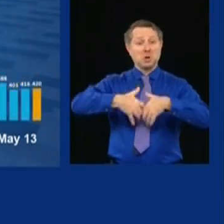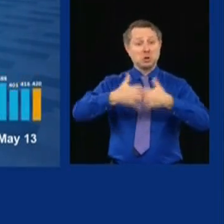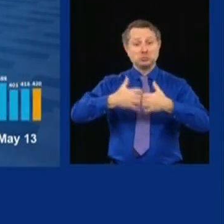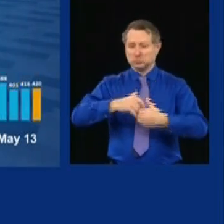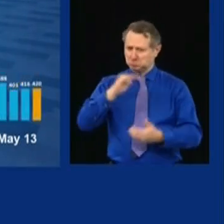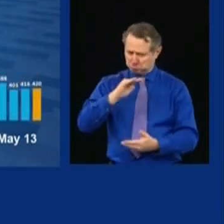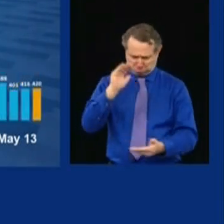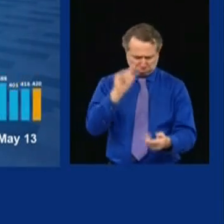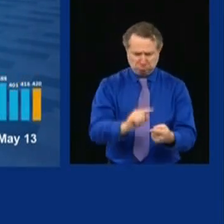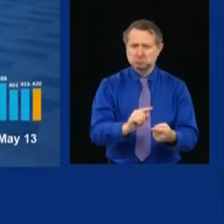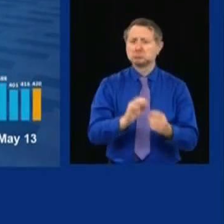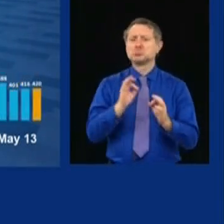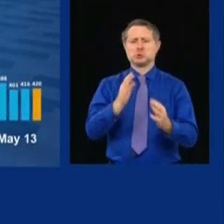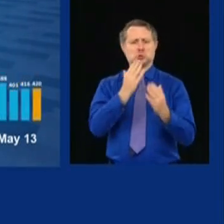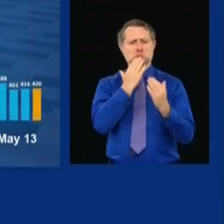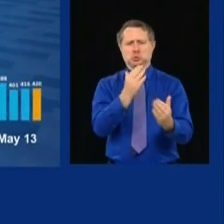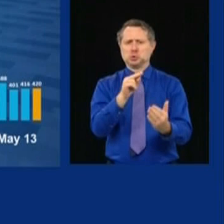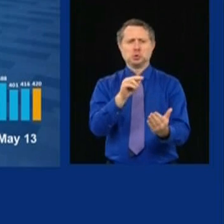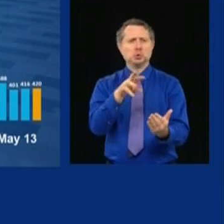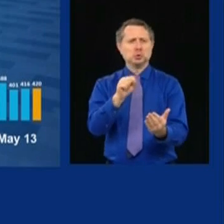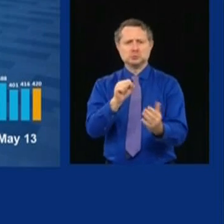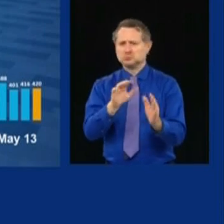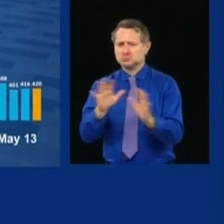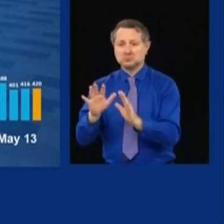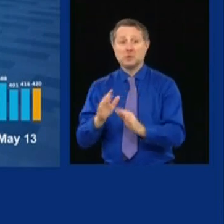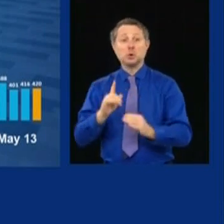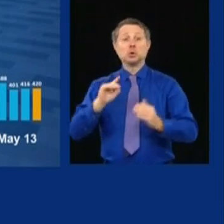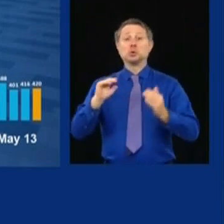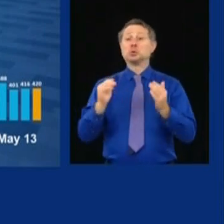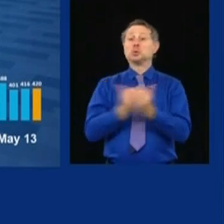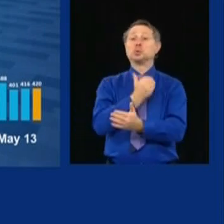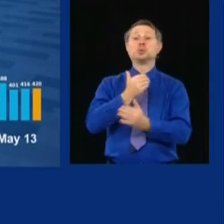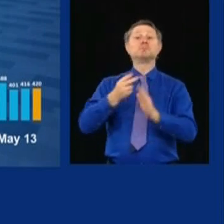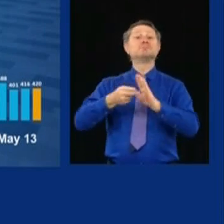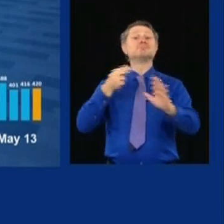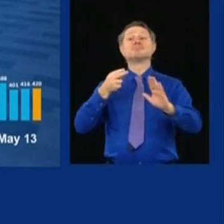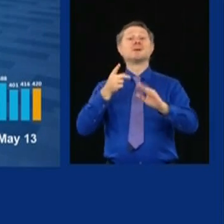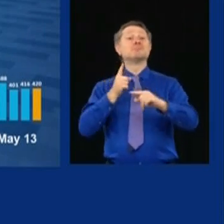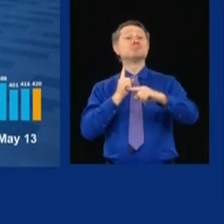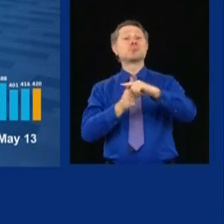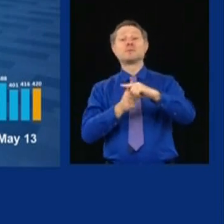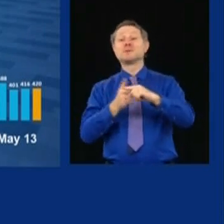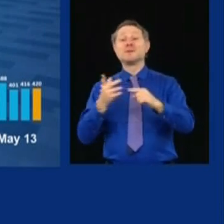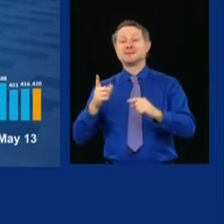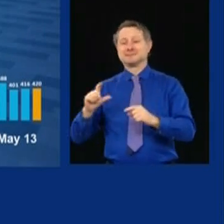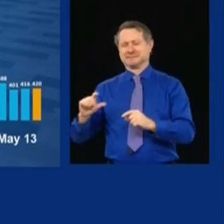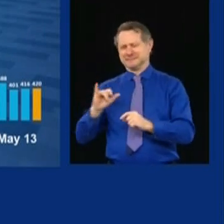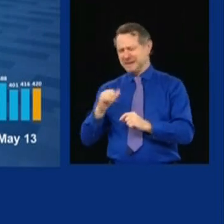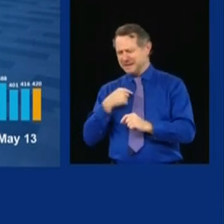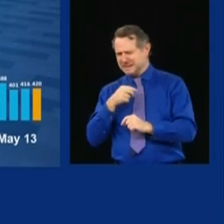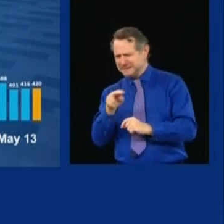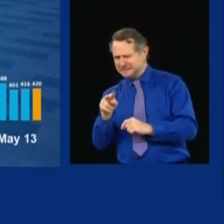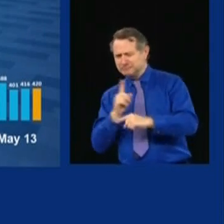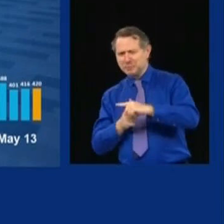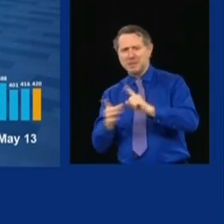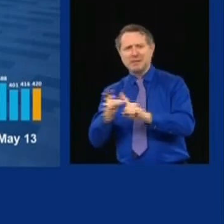AVERAGING LITTLE, THE NUMBER OF INTUBATIONS IS DOWN AND THAT'S REALLY GOOD NEWS.